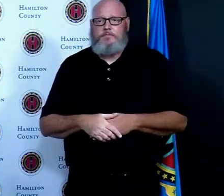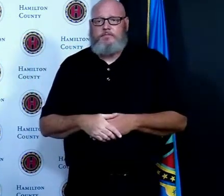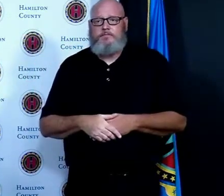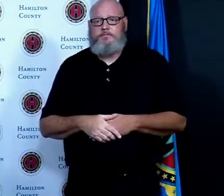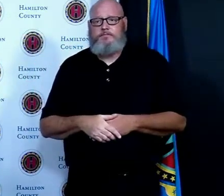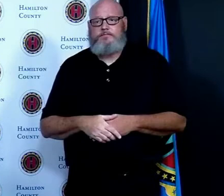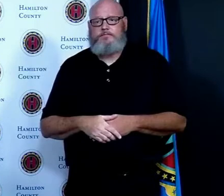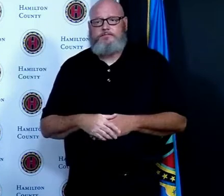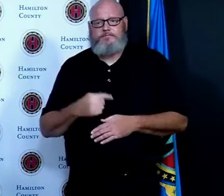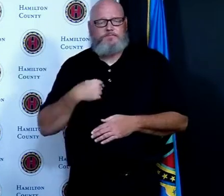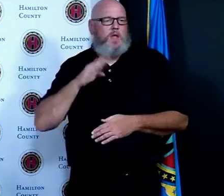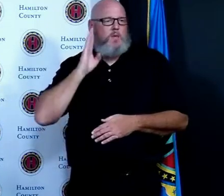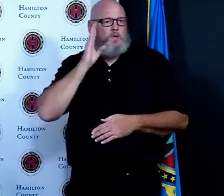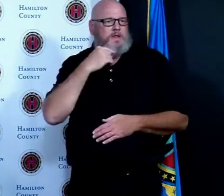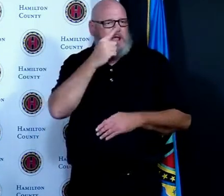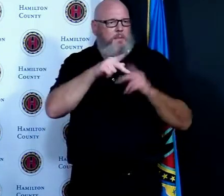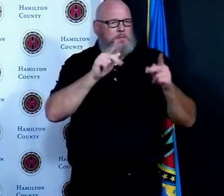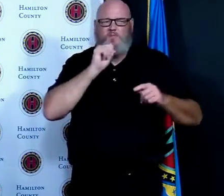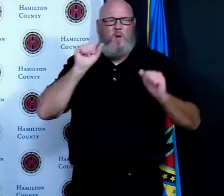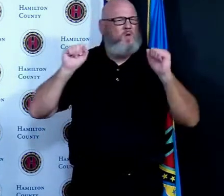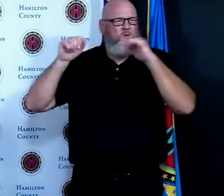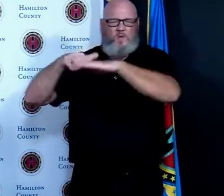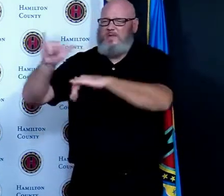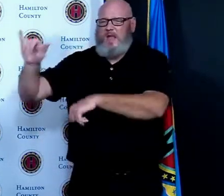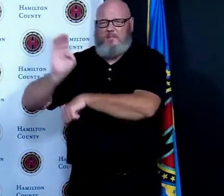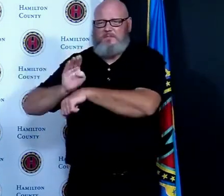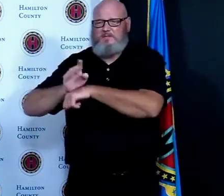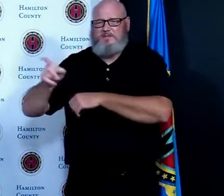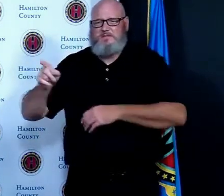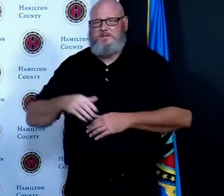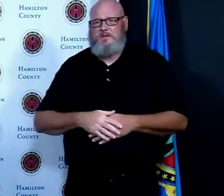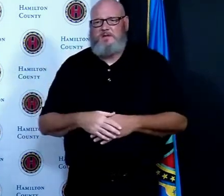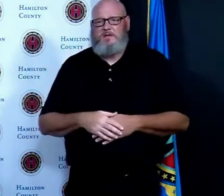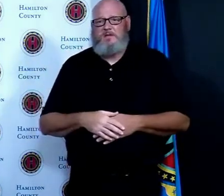that we're leaving we will make an impact in those locations I think the other thing that